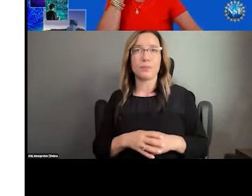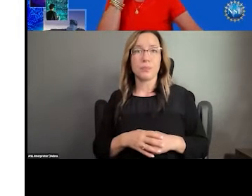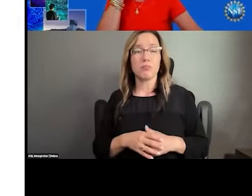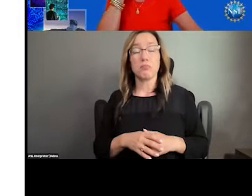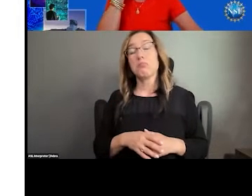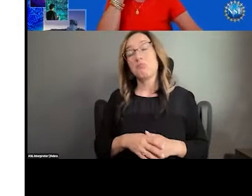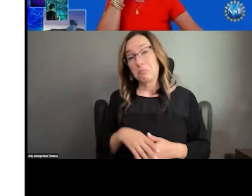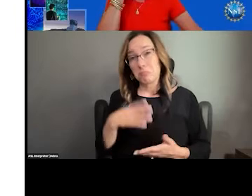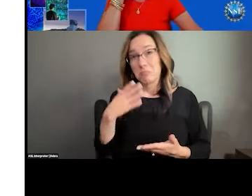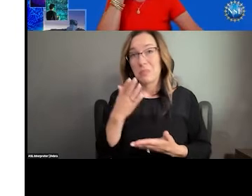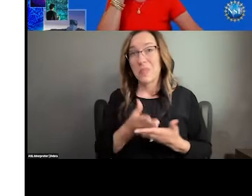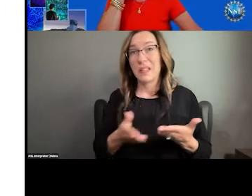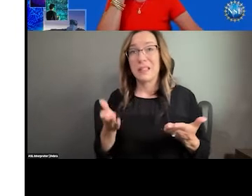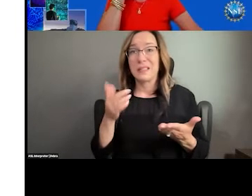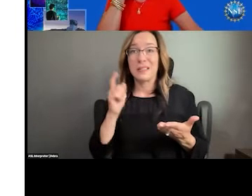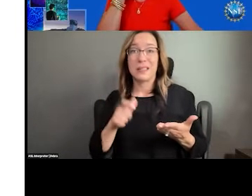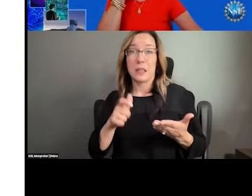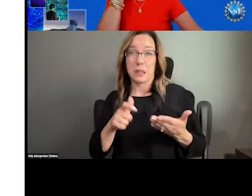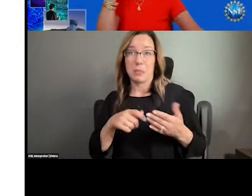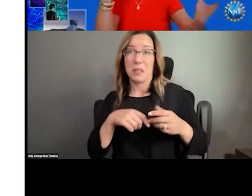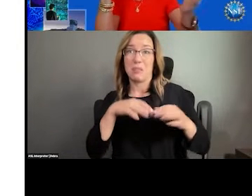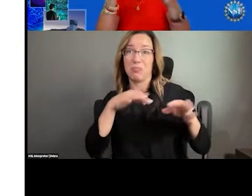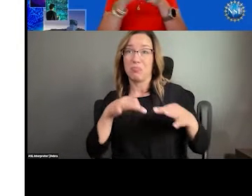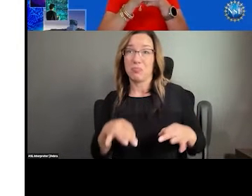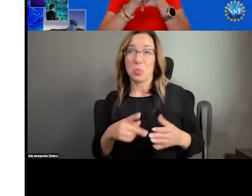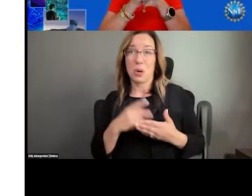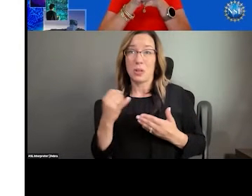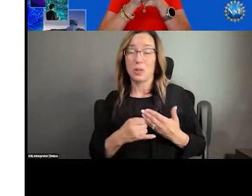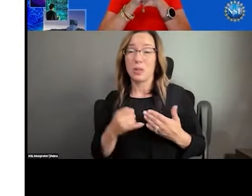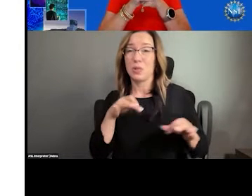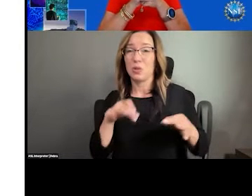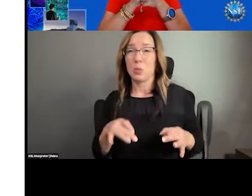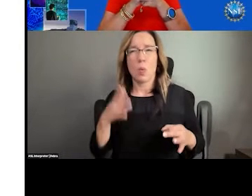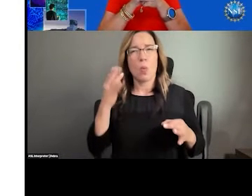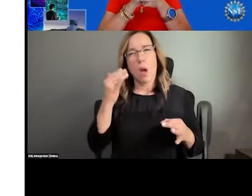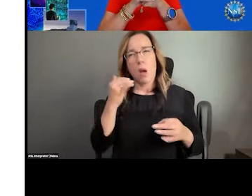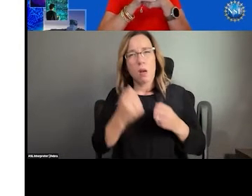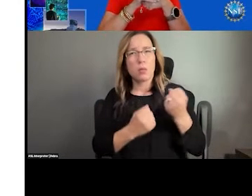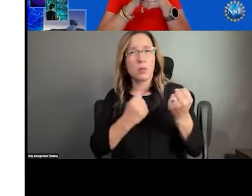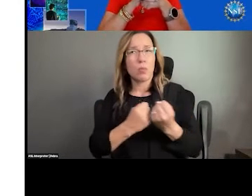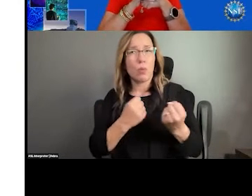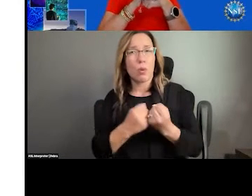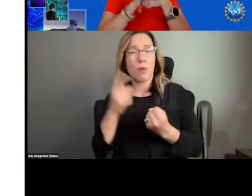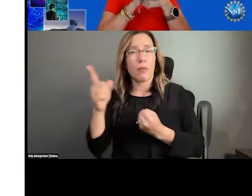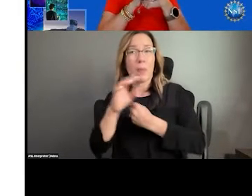covered in the project description, such as why the support from the foreign counterparts in